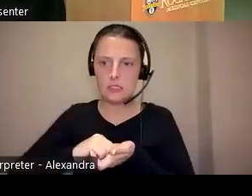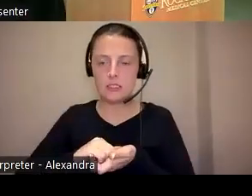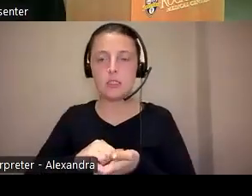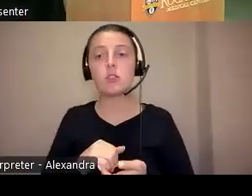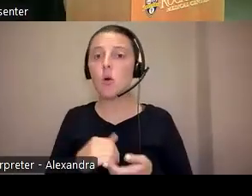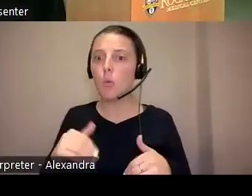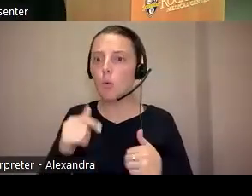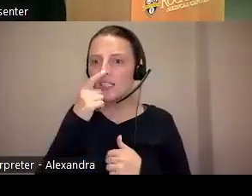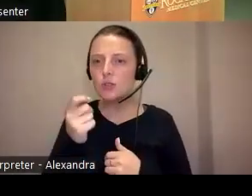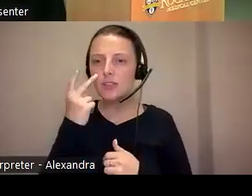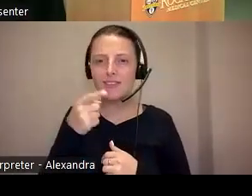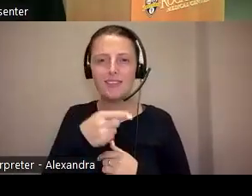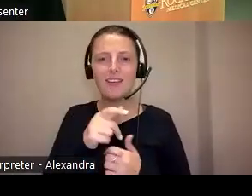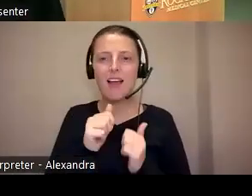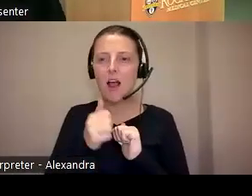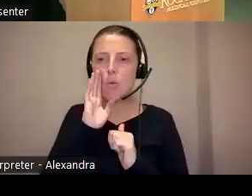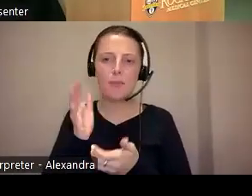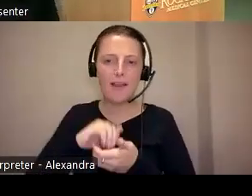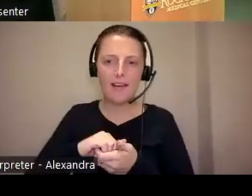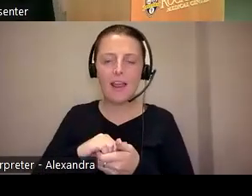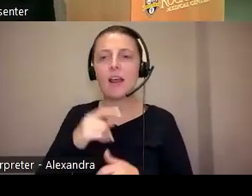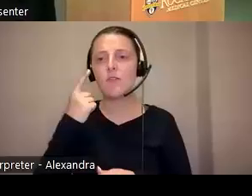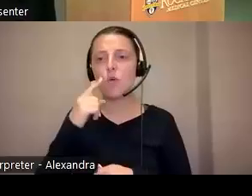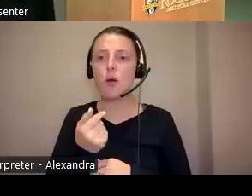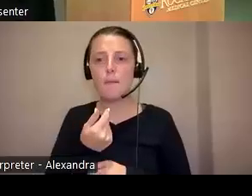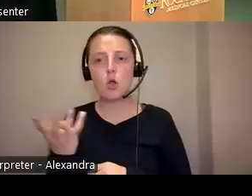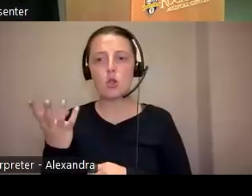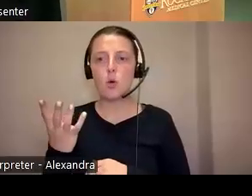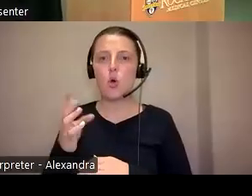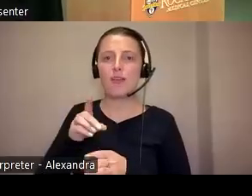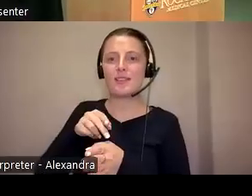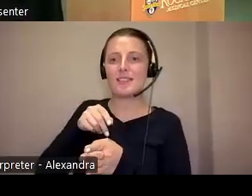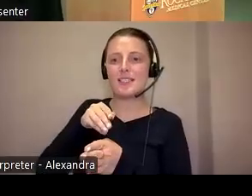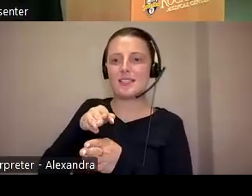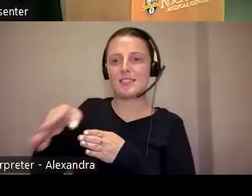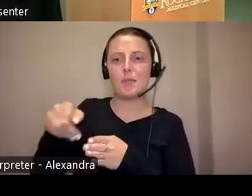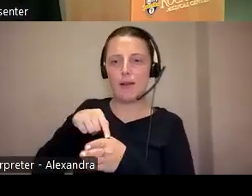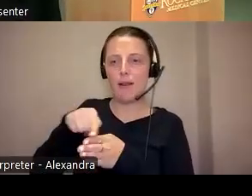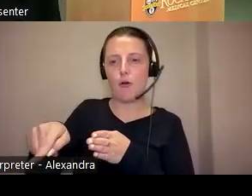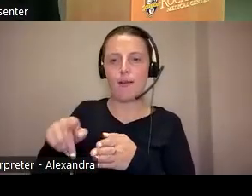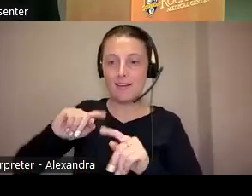multiddisciplinary teams to provide holistic and comprehensive care to our patients